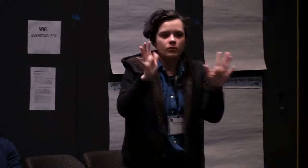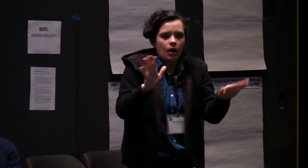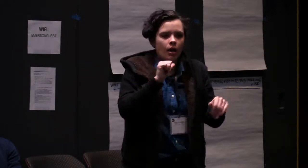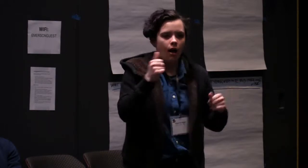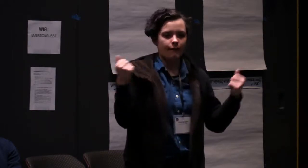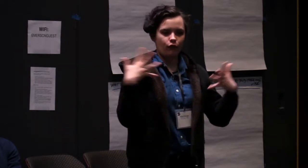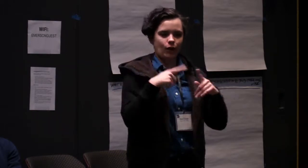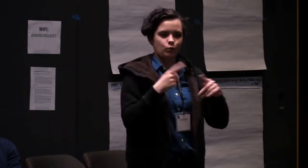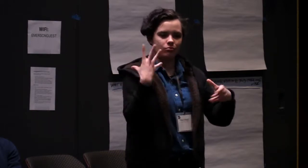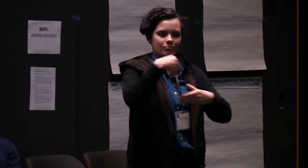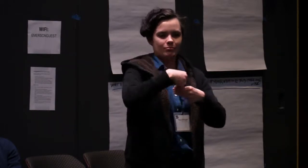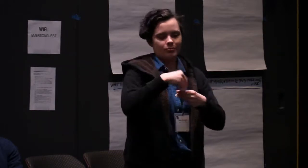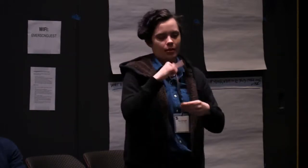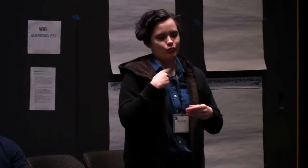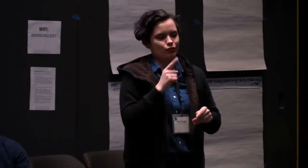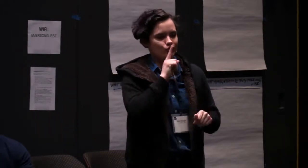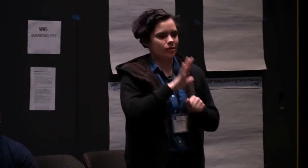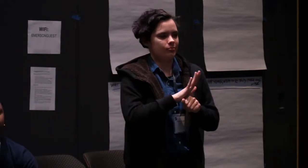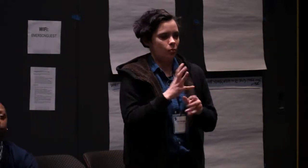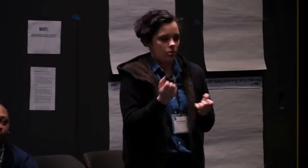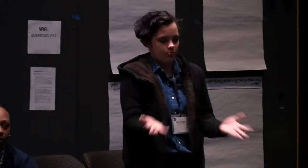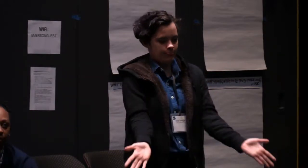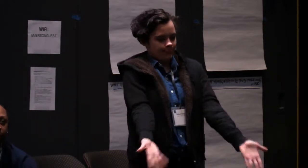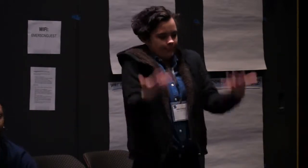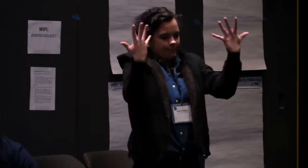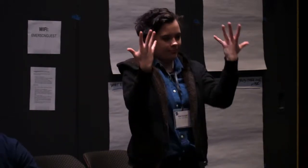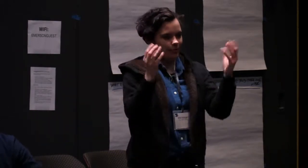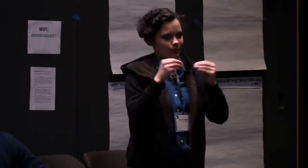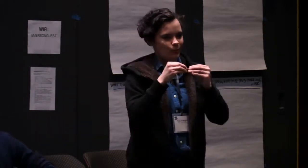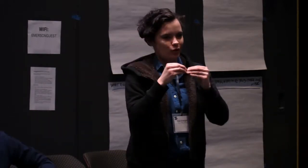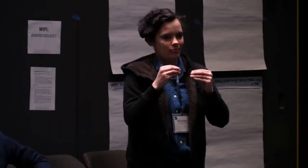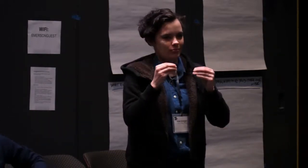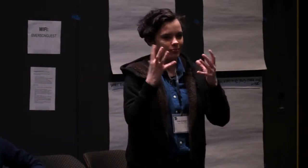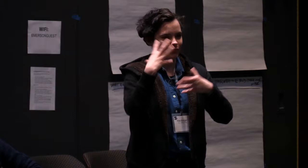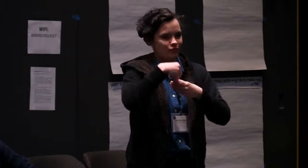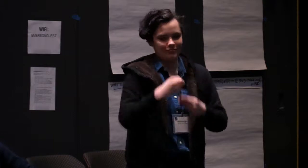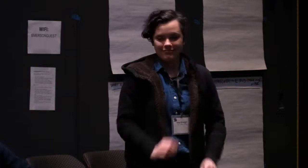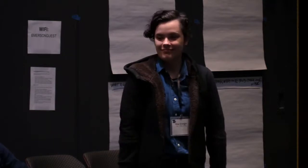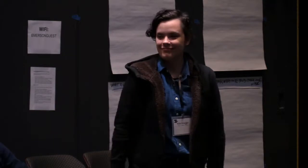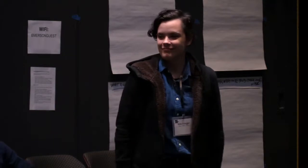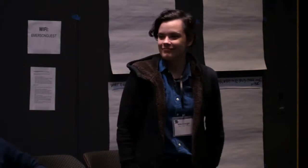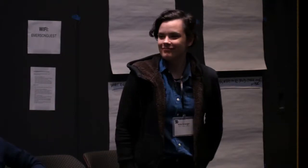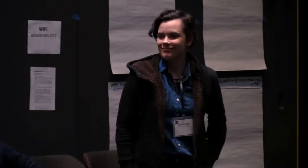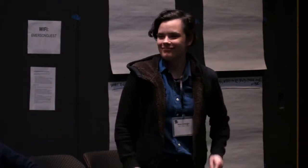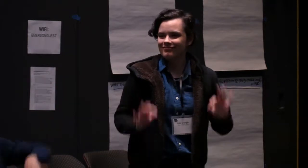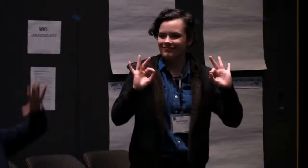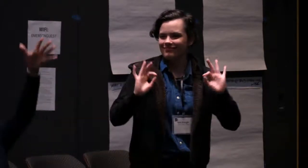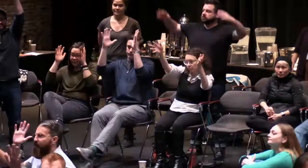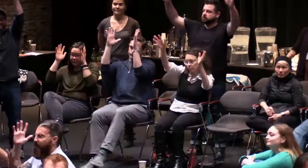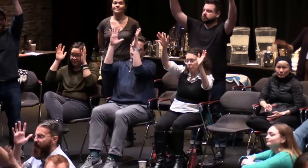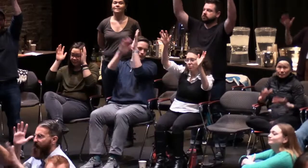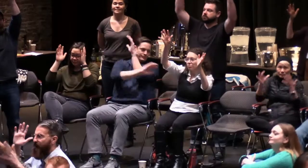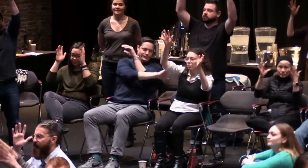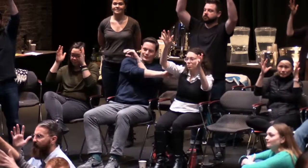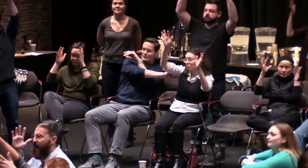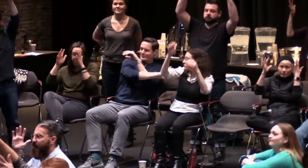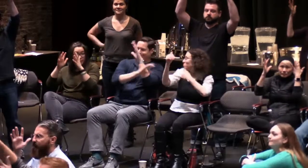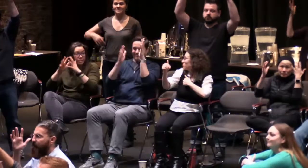and let them know what they're capable of and that they shouldn't be afraid to get involved, so let's lift people up and get them to be a part of this.